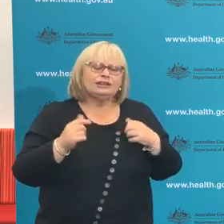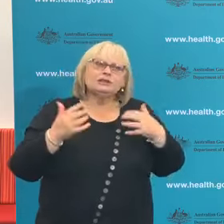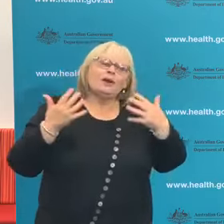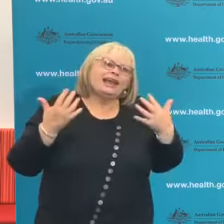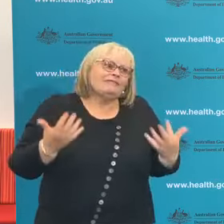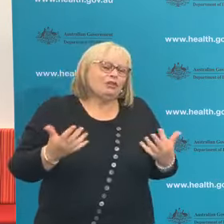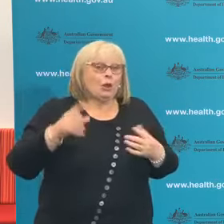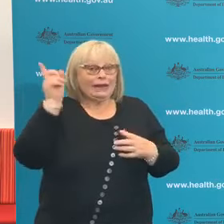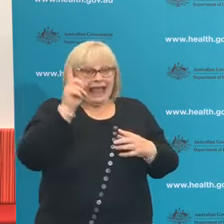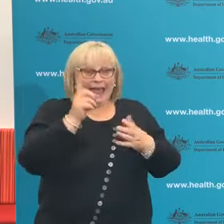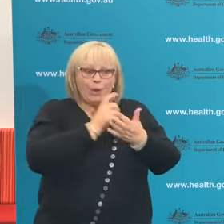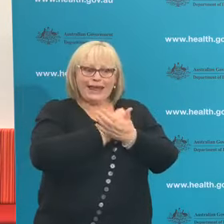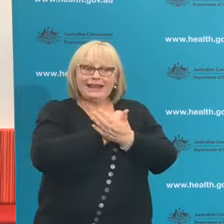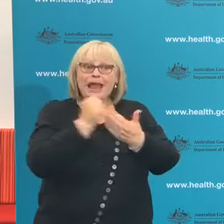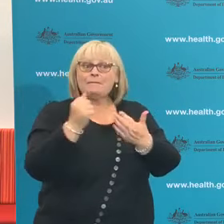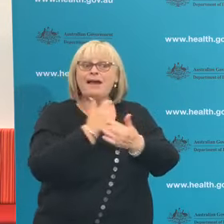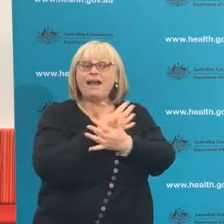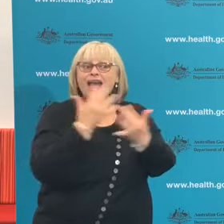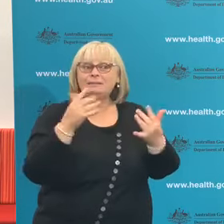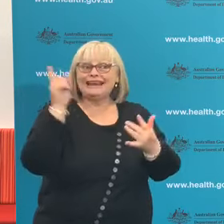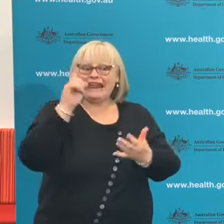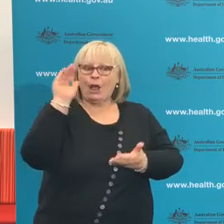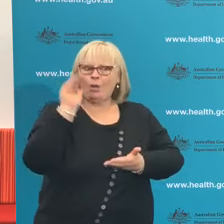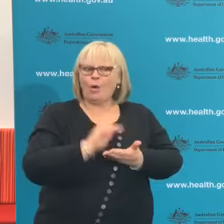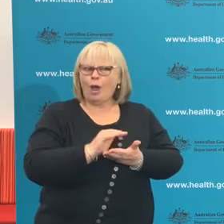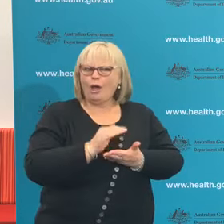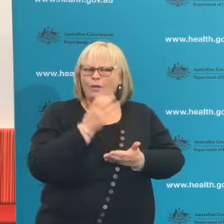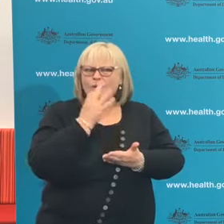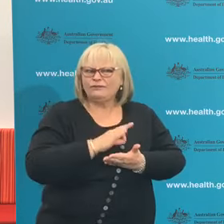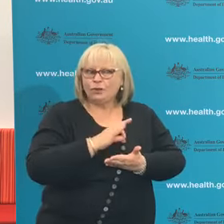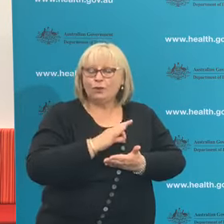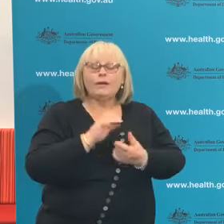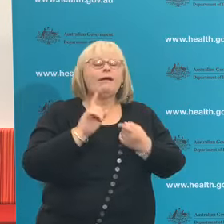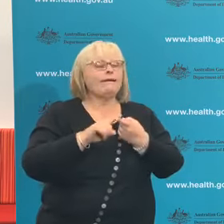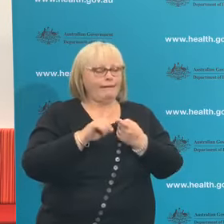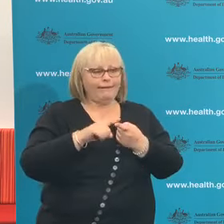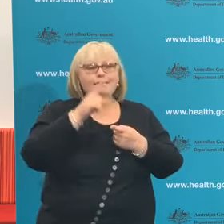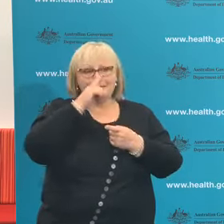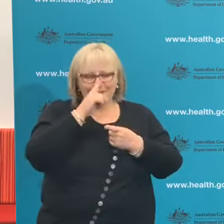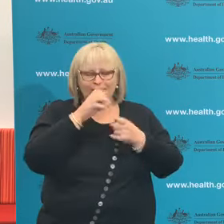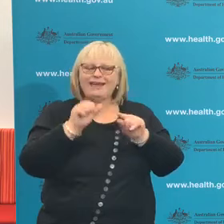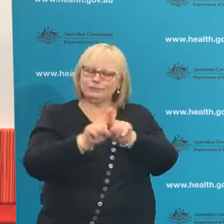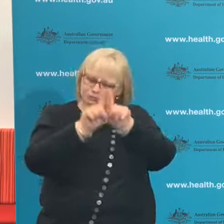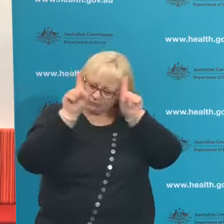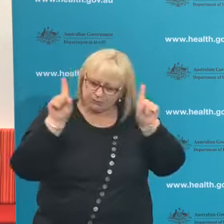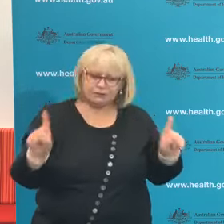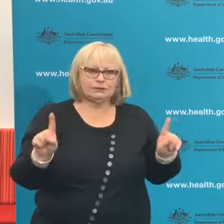low numbers of cases, we want everybody to practise social distancing. Even if we